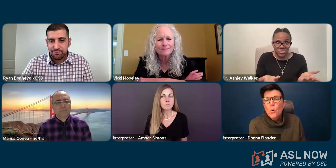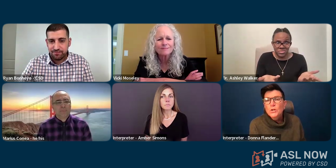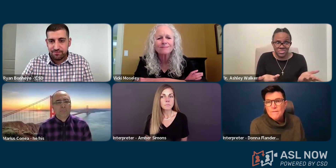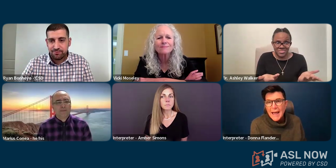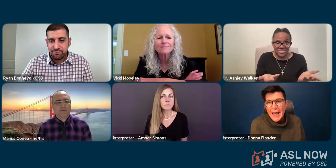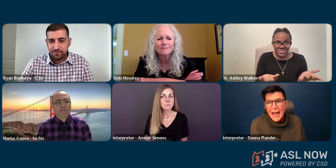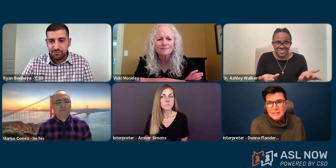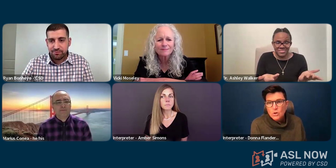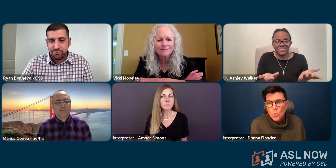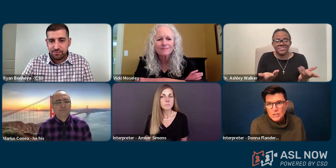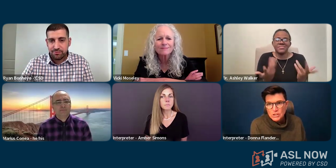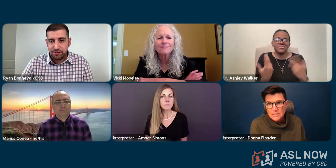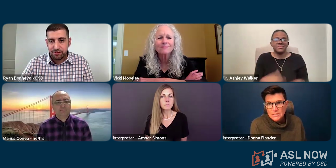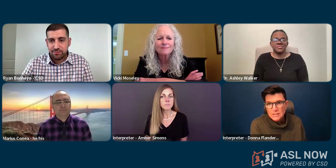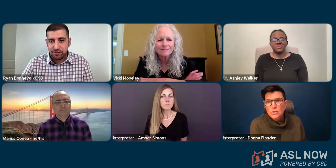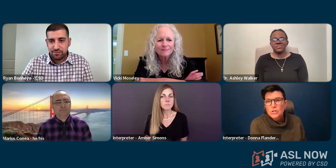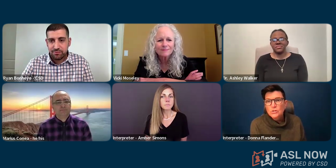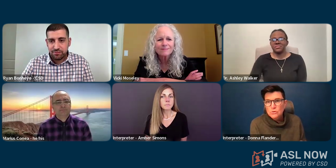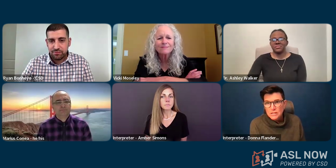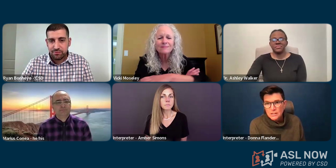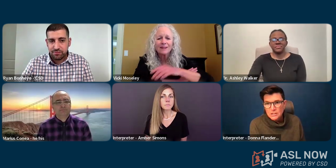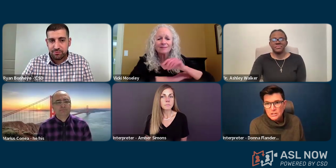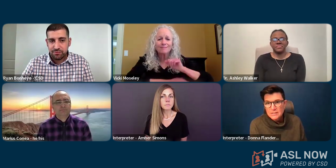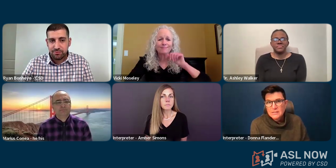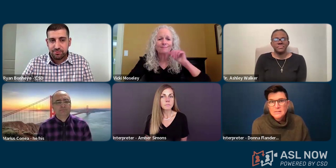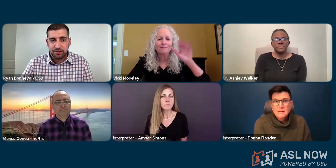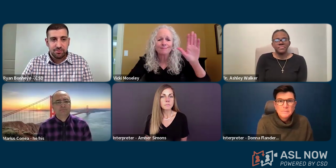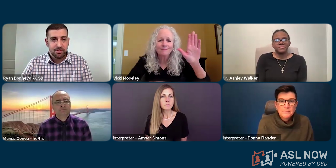Before you have asked questions, do your due diligence.